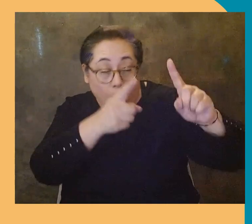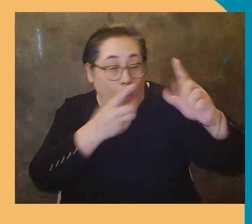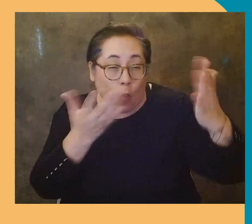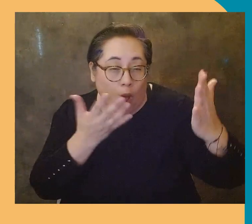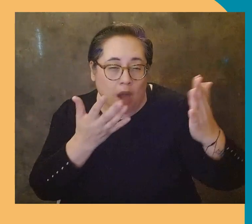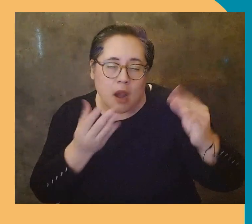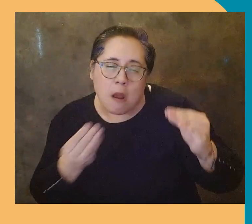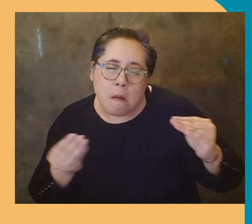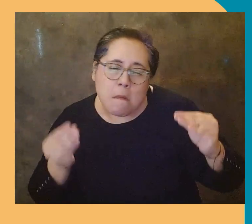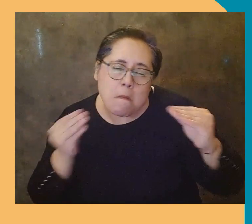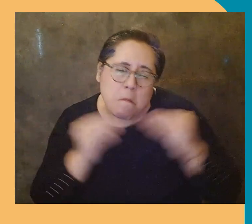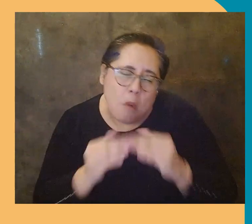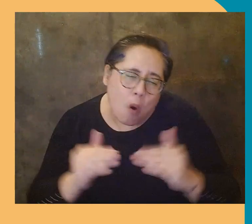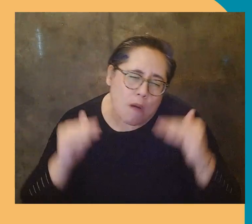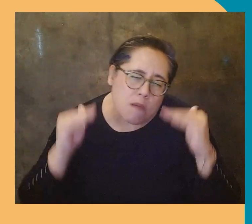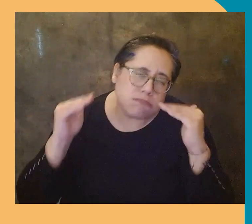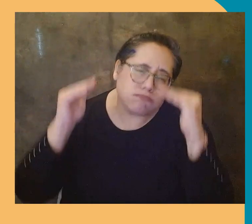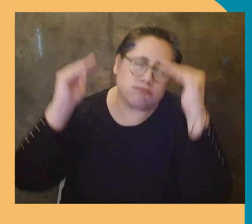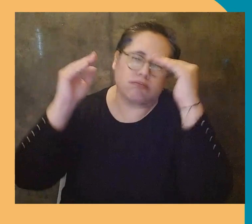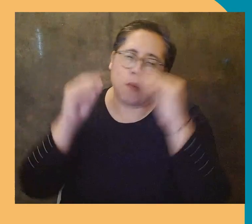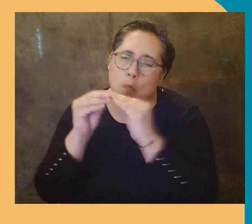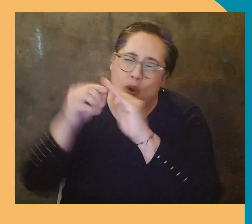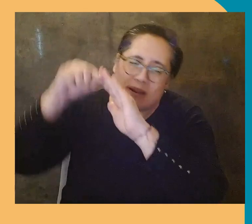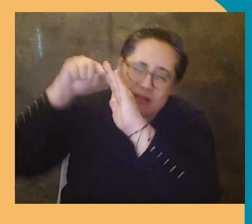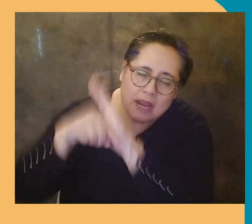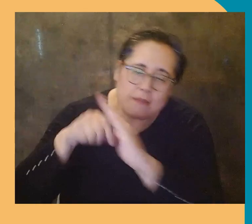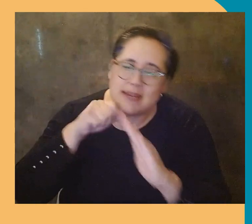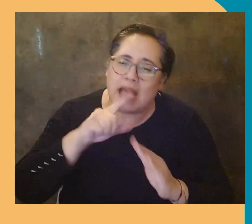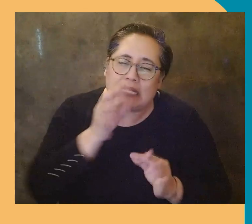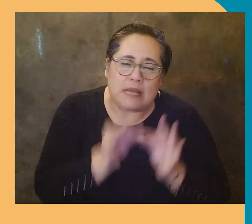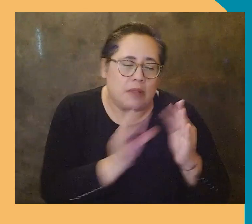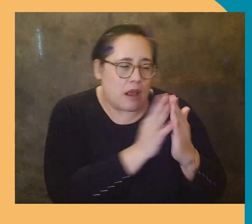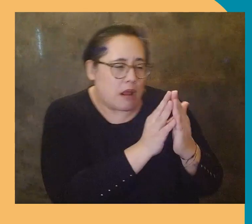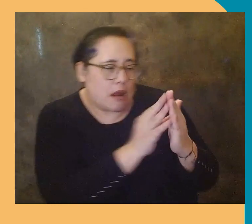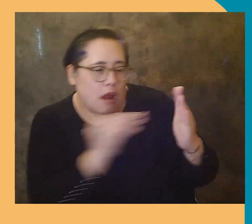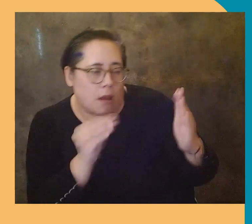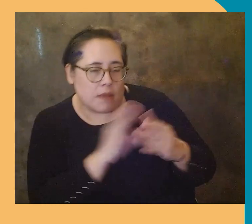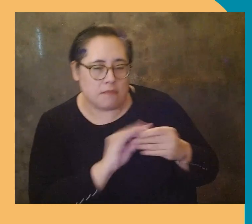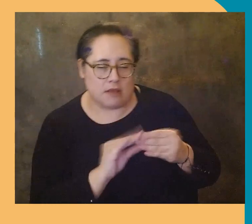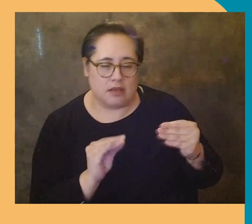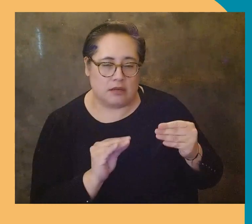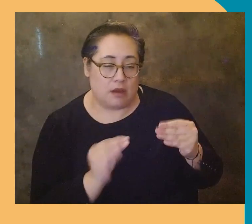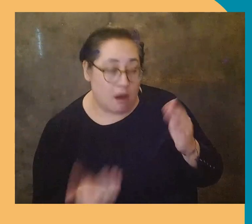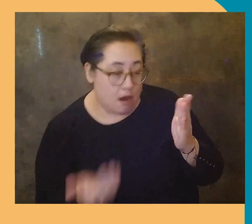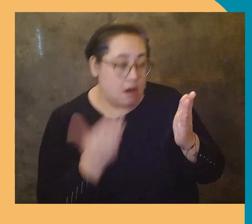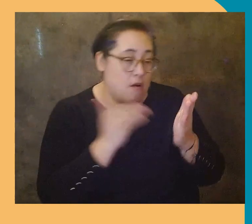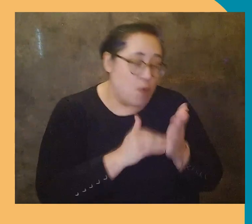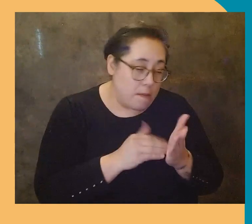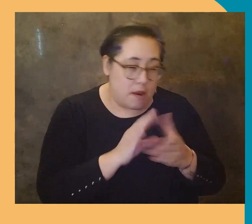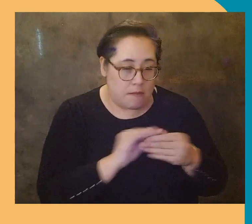The goal is to advance higher and have a depth in the ... interpreting work.